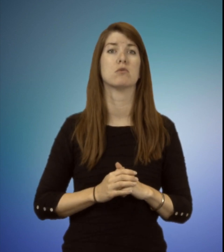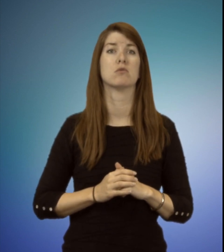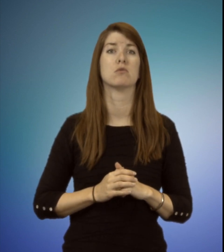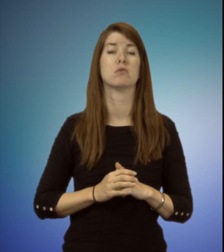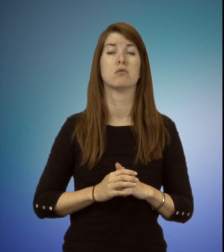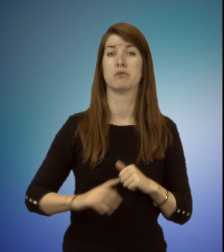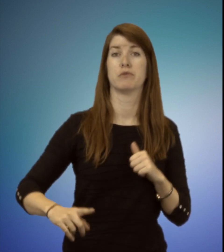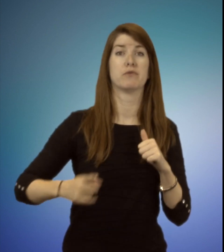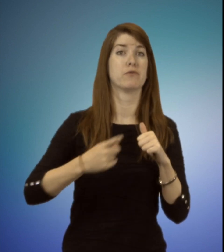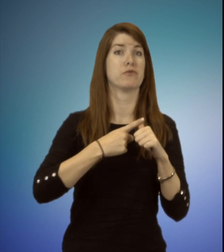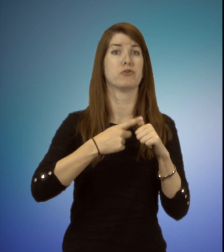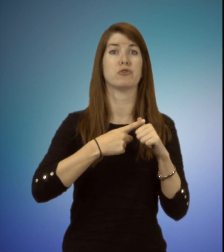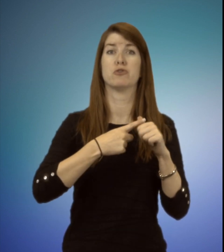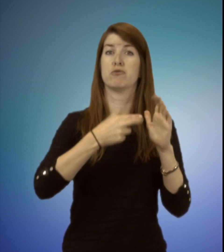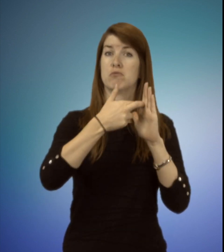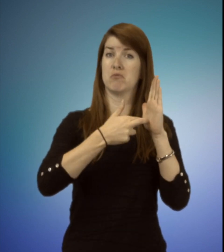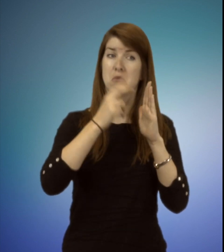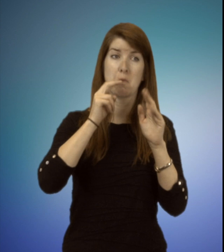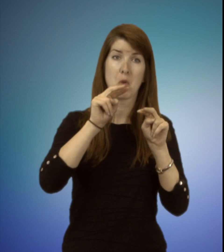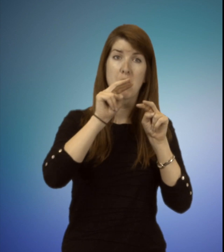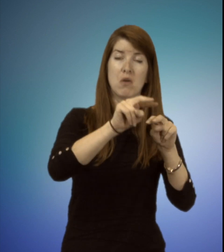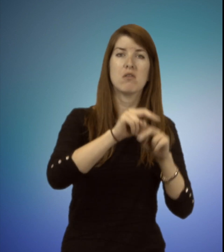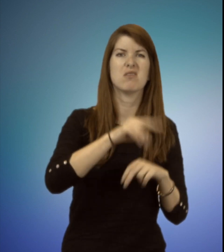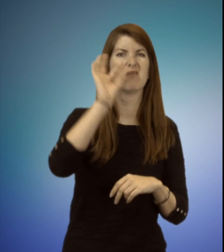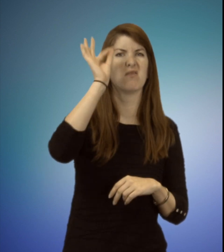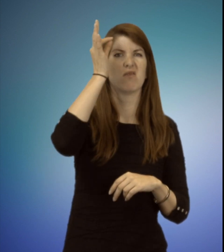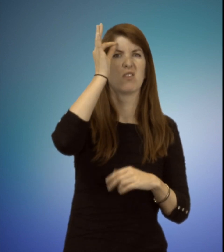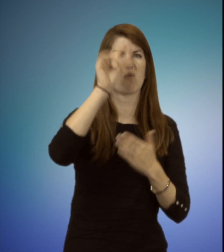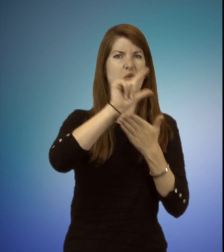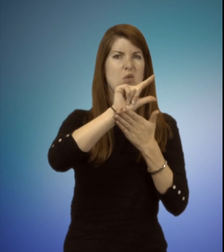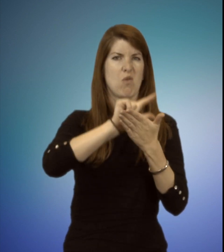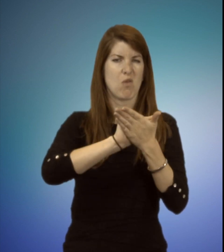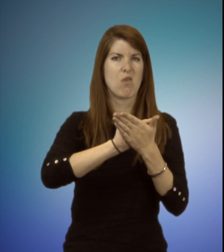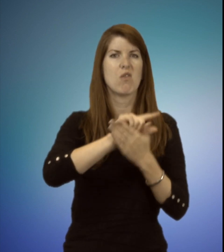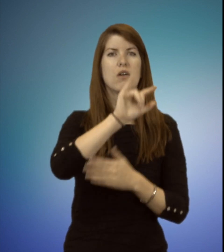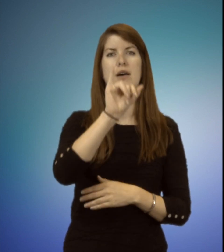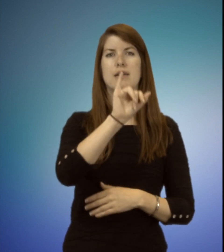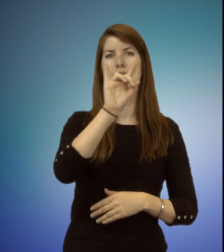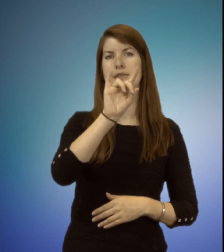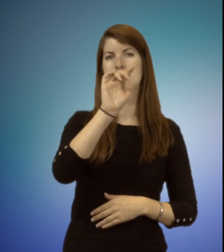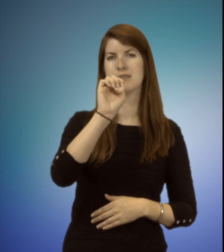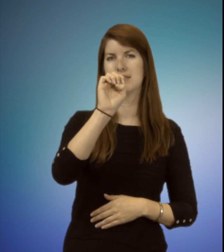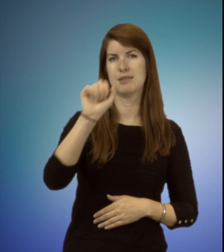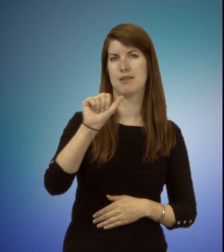The first regulation that we will look at is our federal law, IDEA 2004.